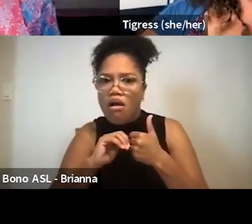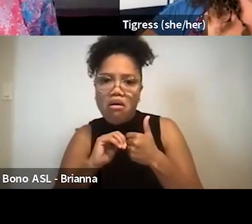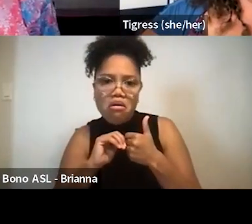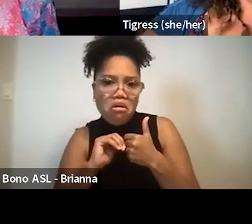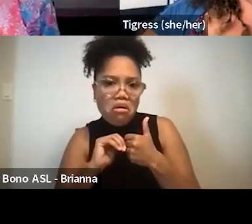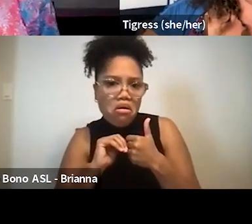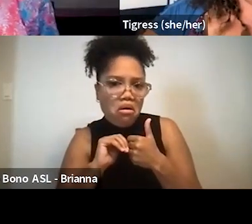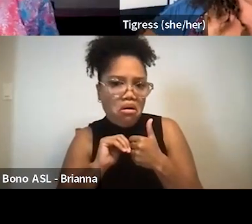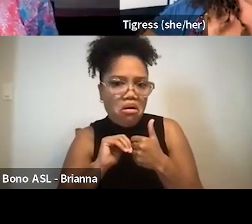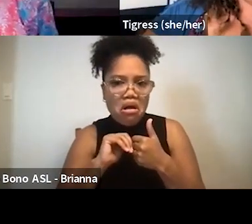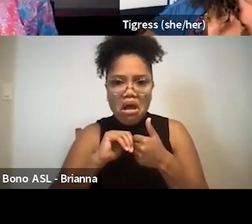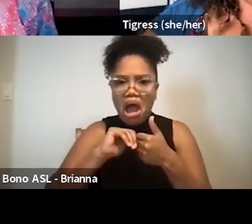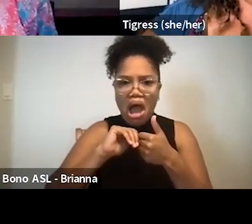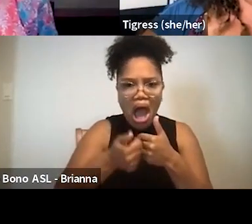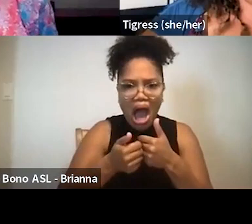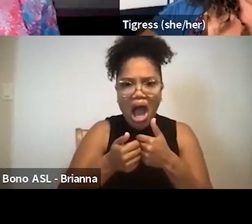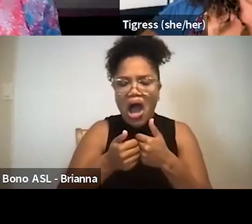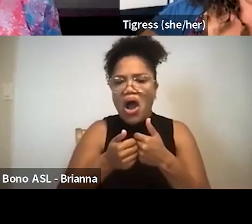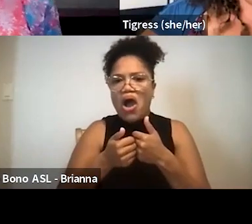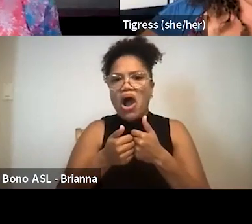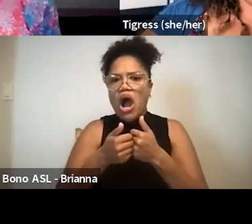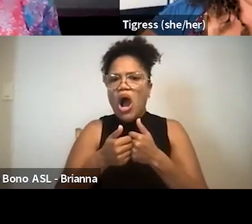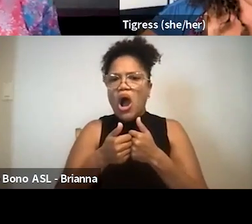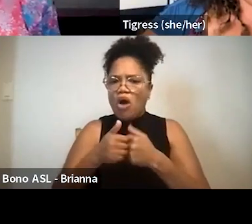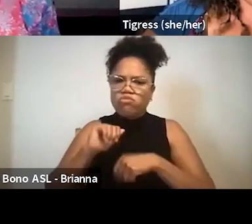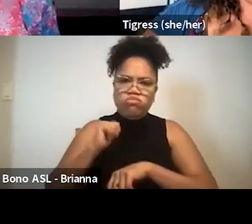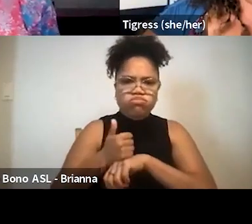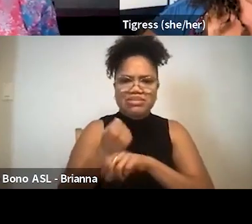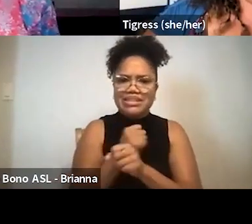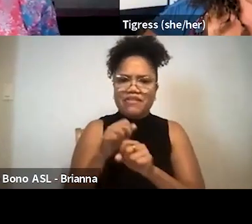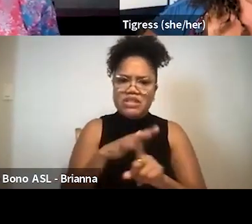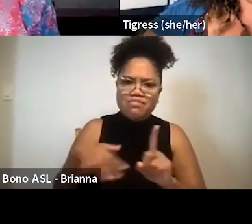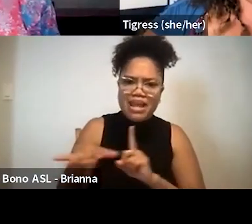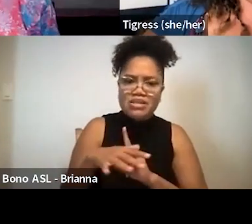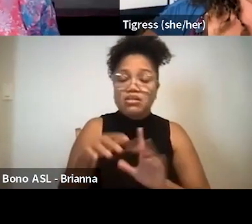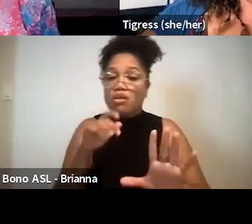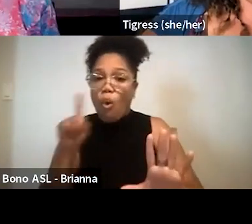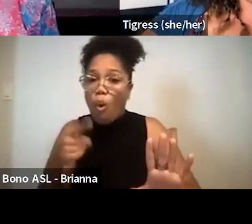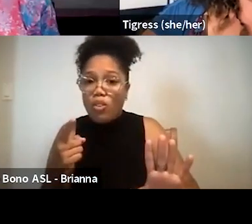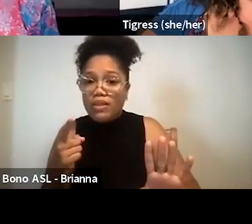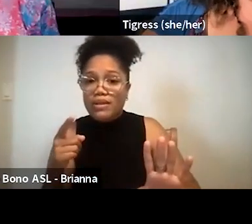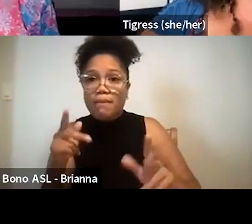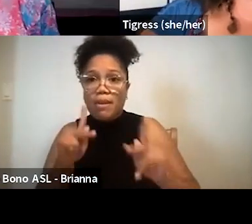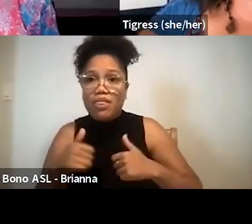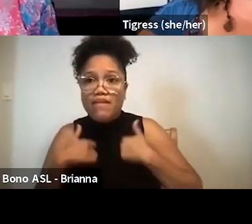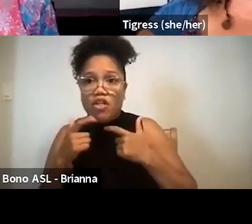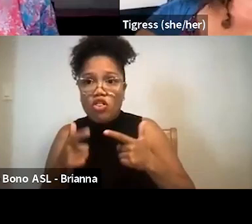a safe place and a celebratory place for not just people living in larger bodies, but, you know, every single campaign we work on, every single initiative